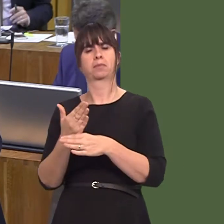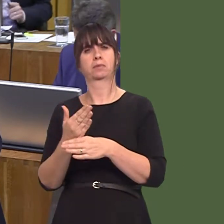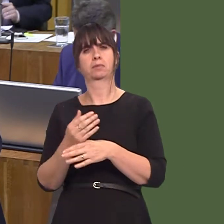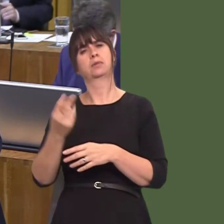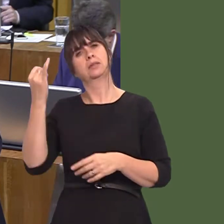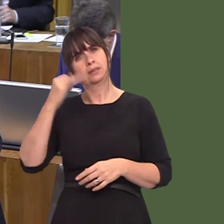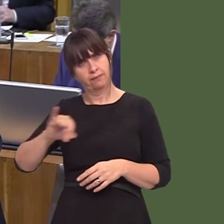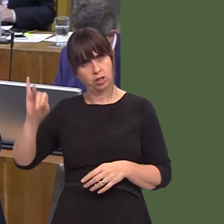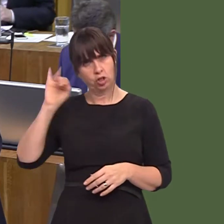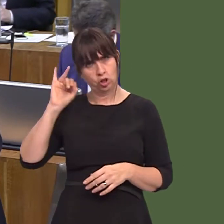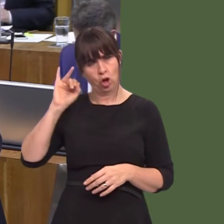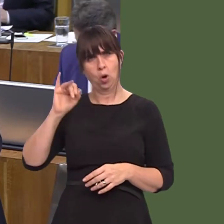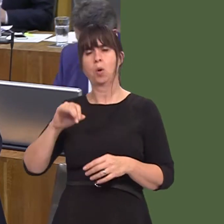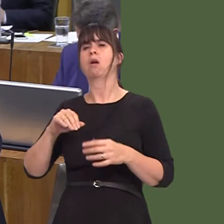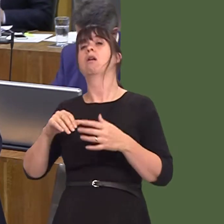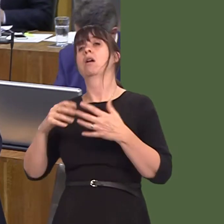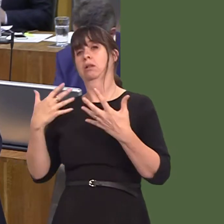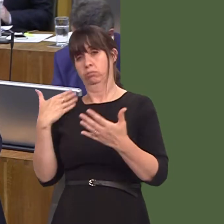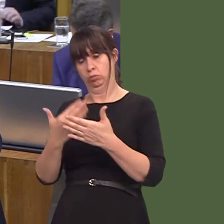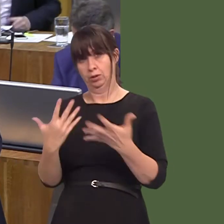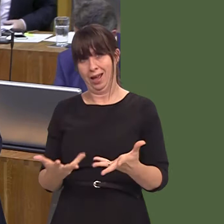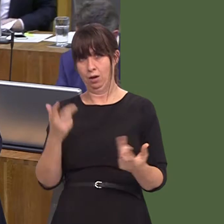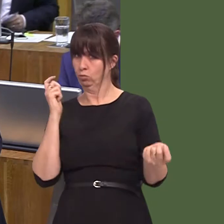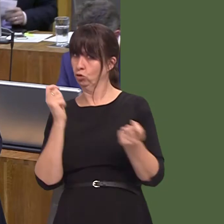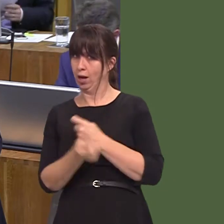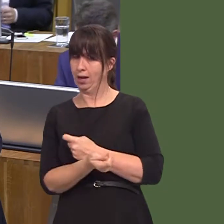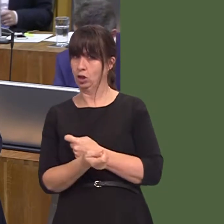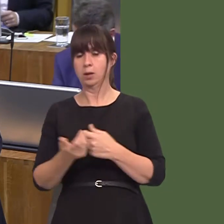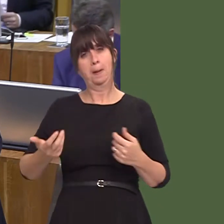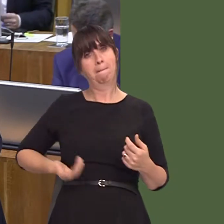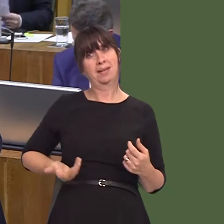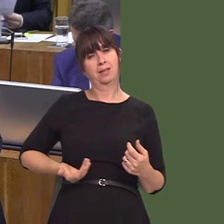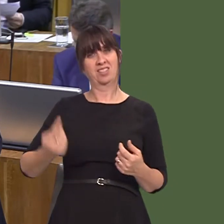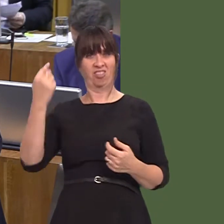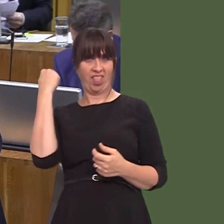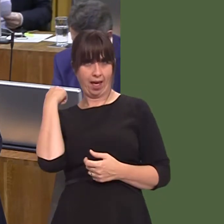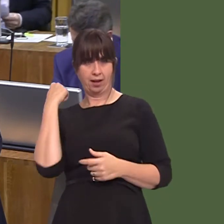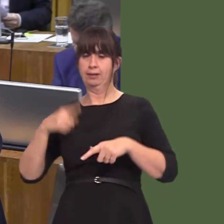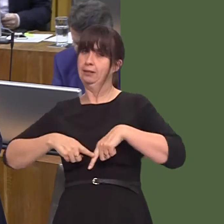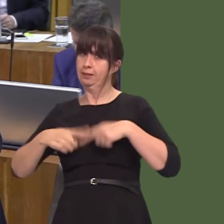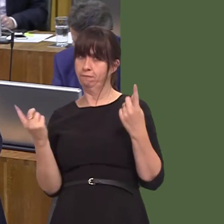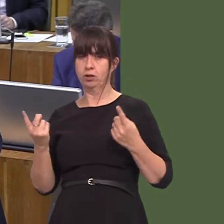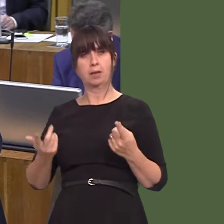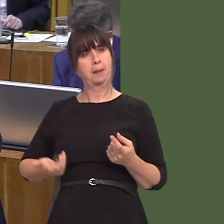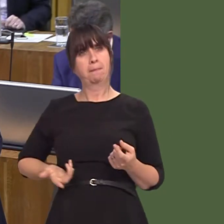years ago. Now, circumstances have changed since then. Weíve found that businesses were not able to access finance.